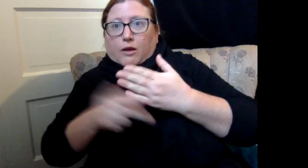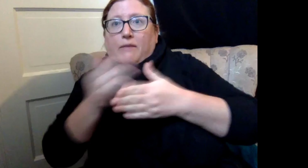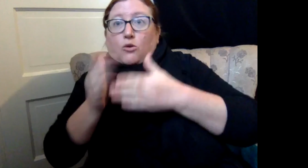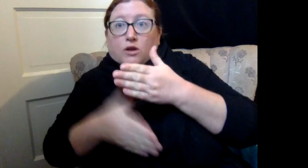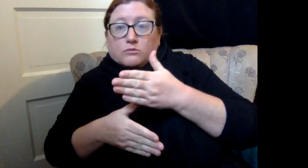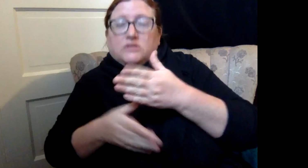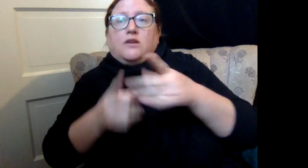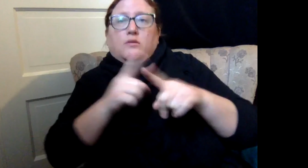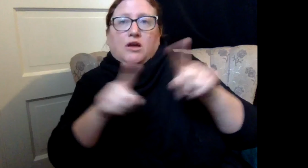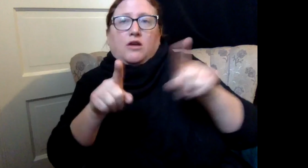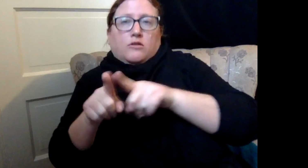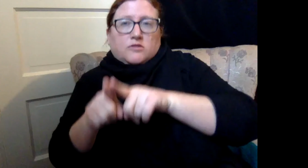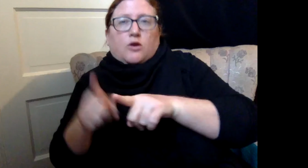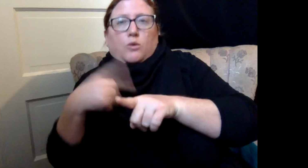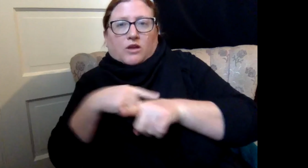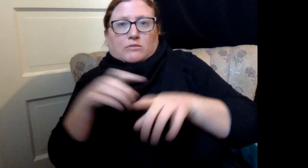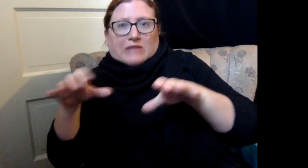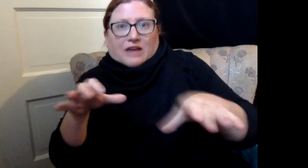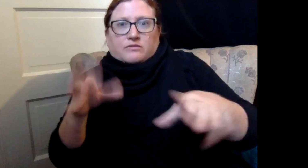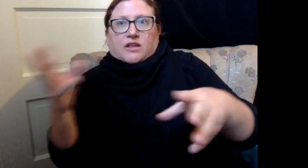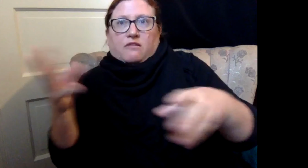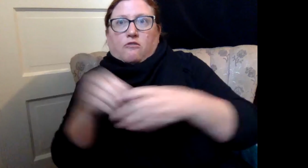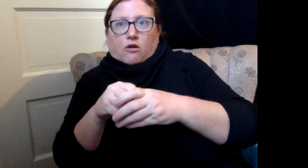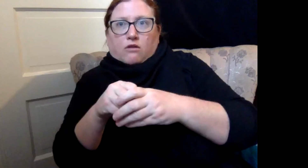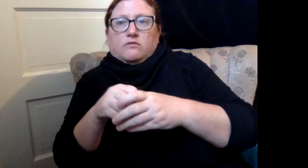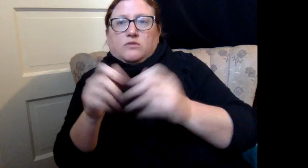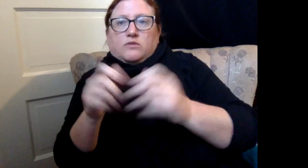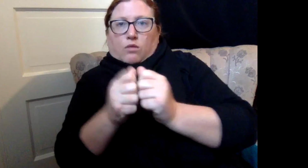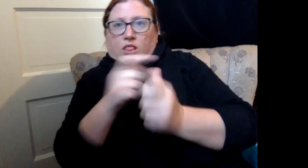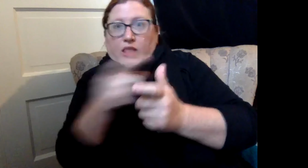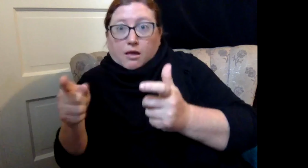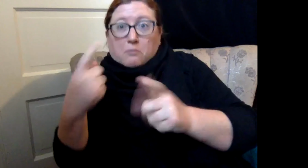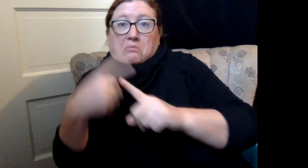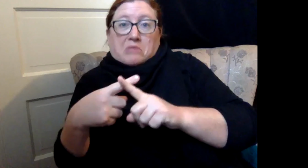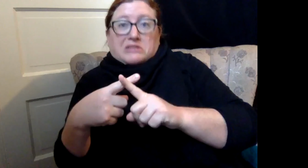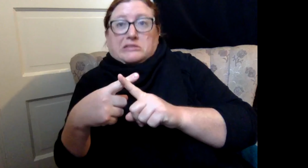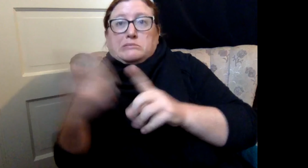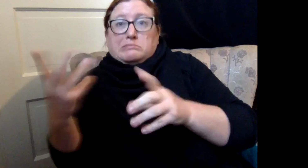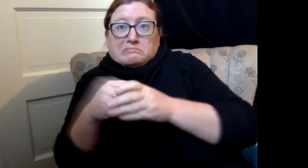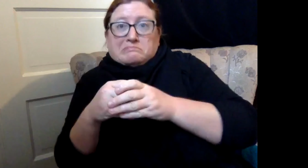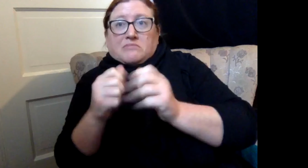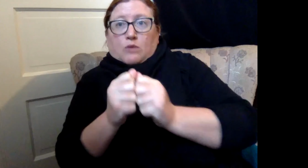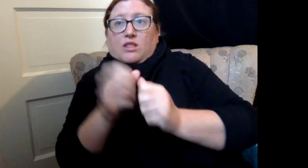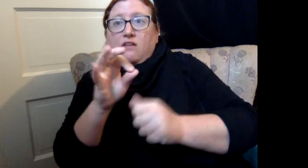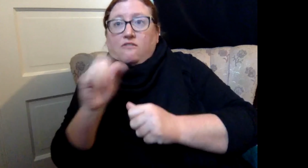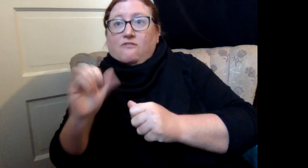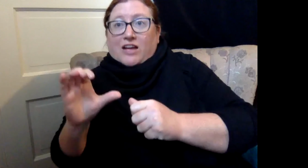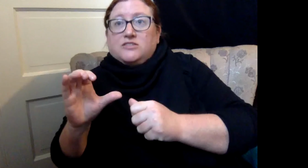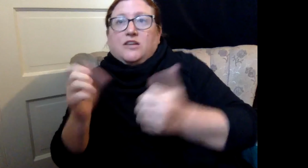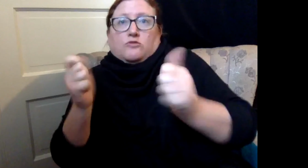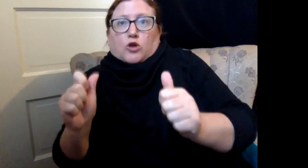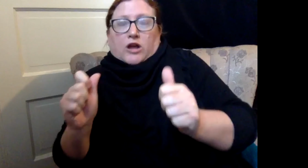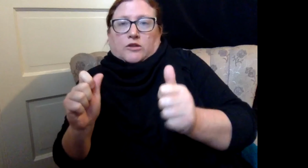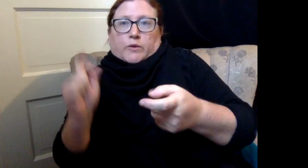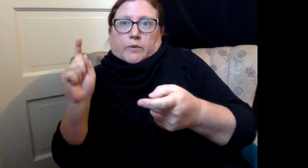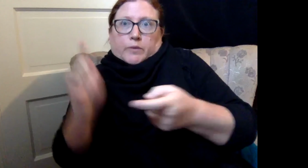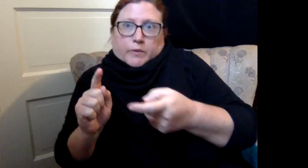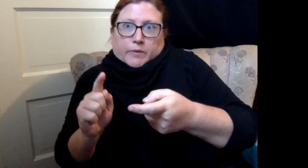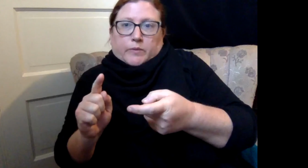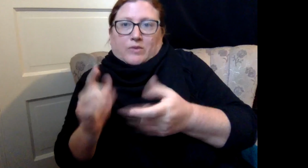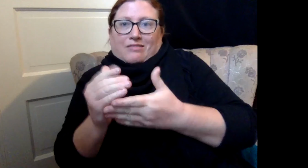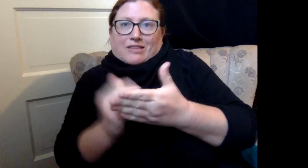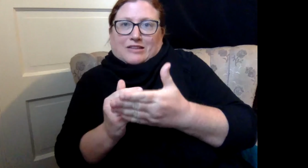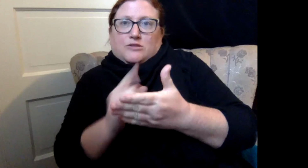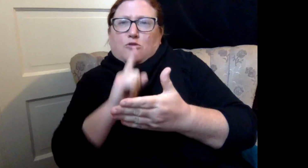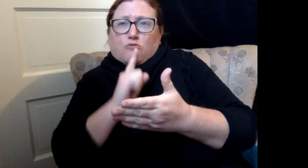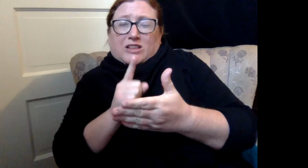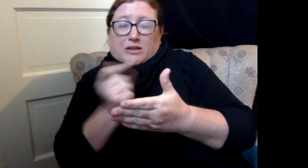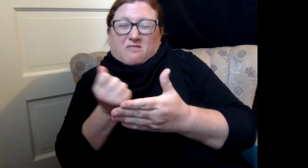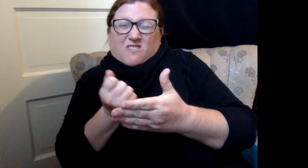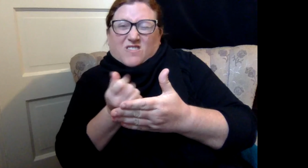» I think that -- hi, everyone. I think there are two questions that we are hearing about a lot. People have specific questions about which programs, for one, will